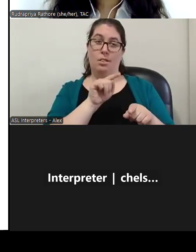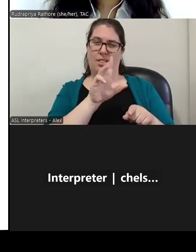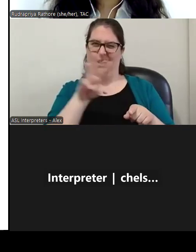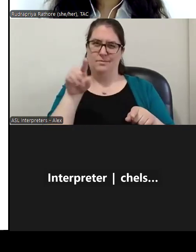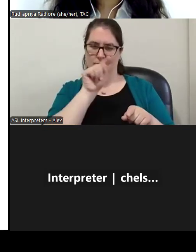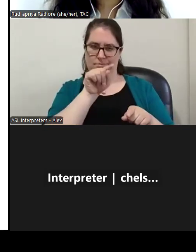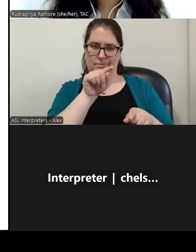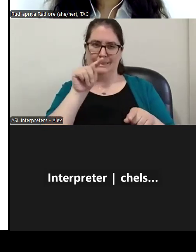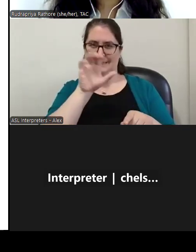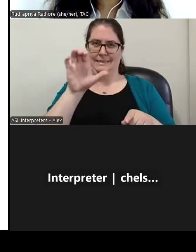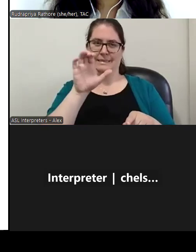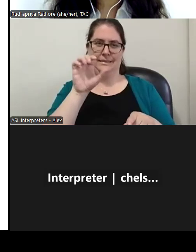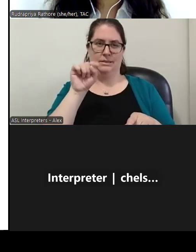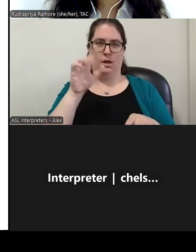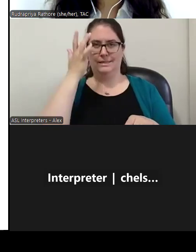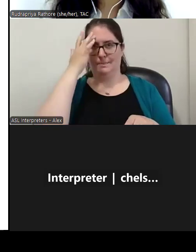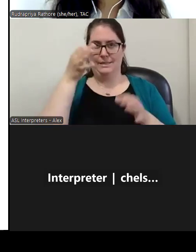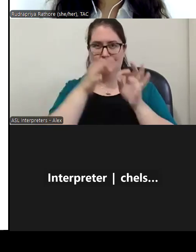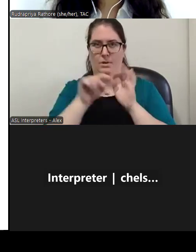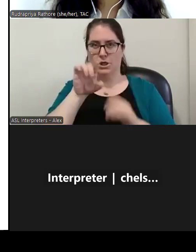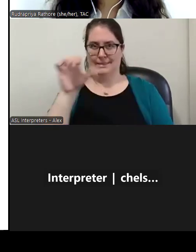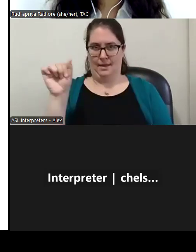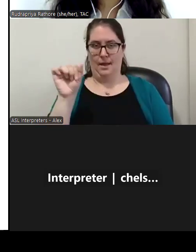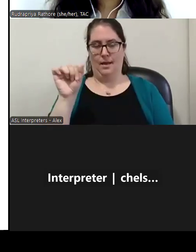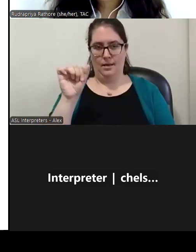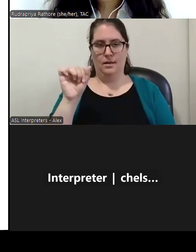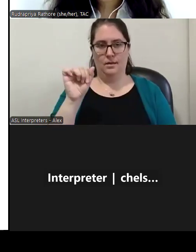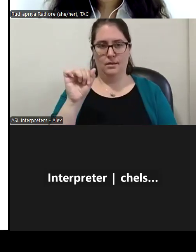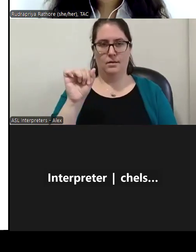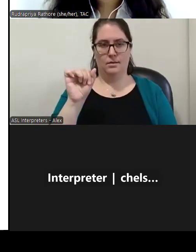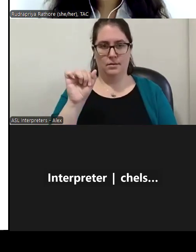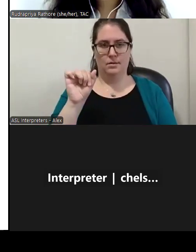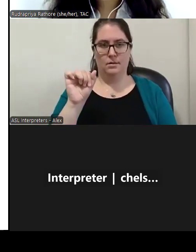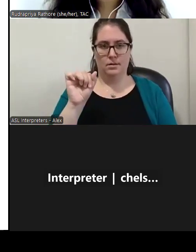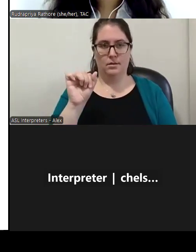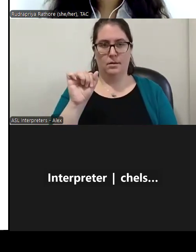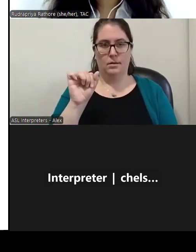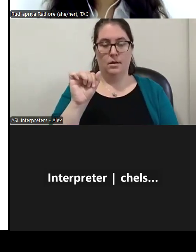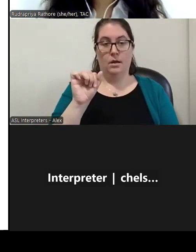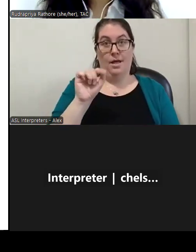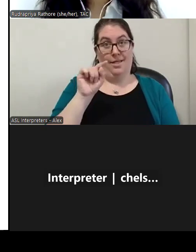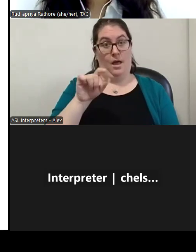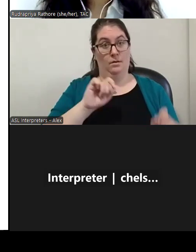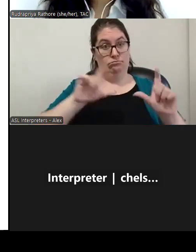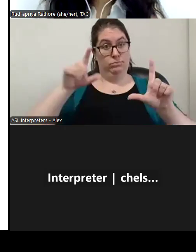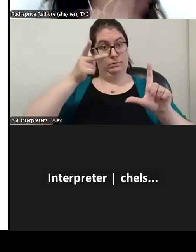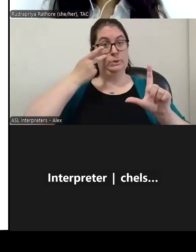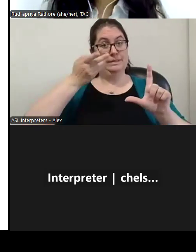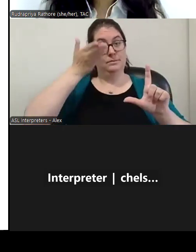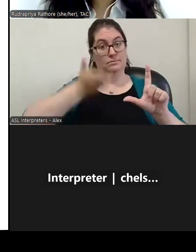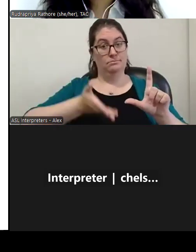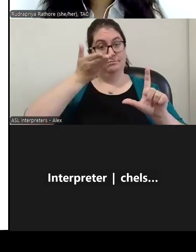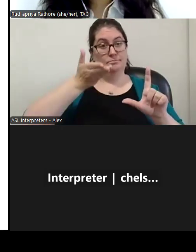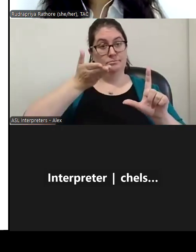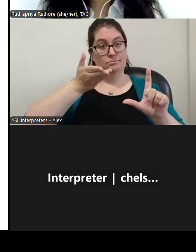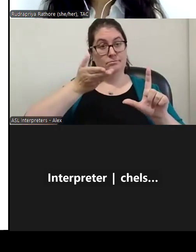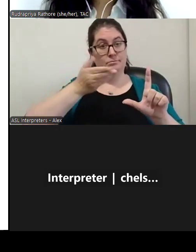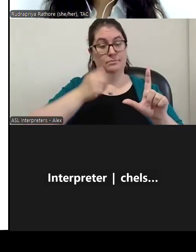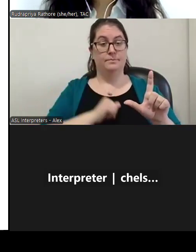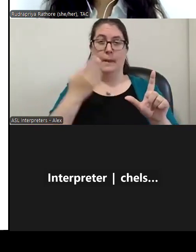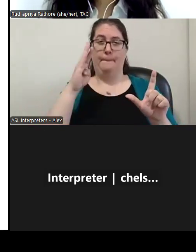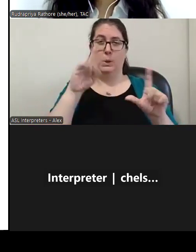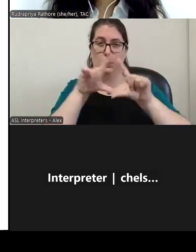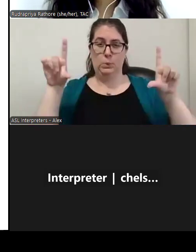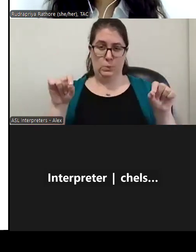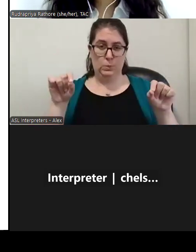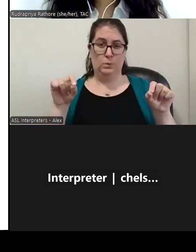tac.smartsimple.ca and on that page you will see this landing page which asks you to log in